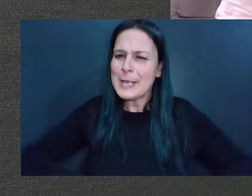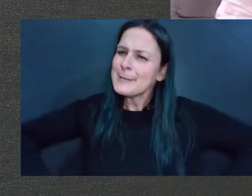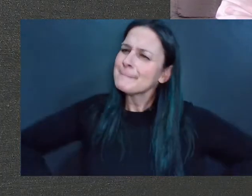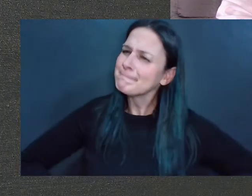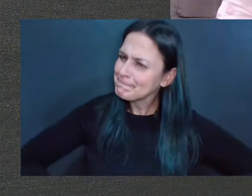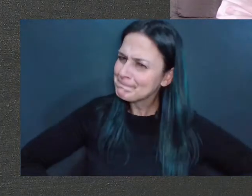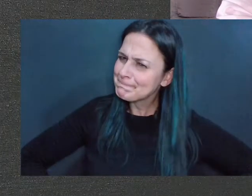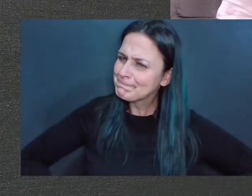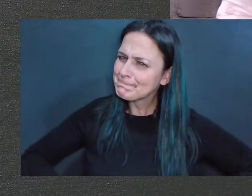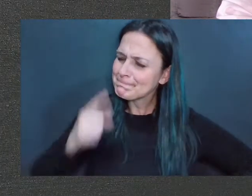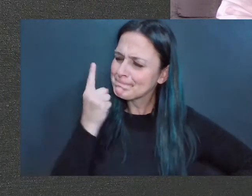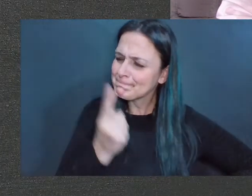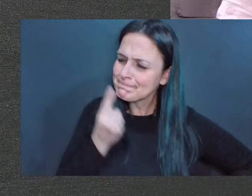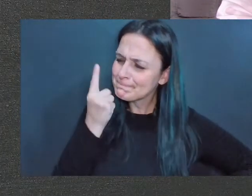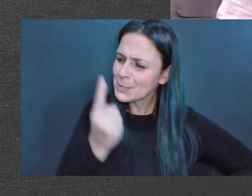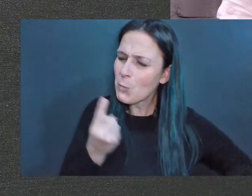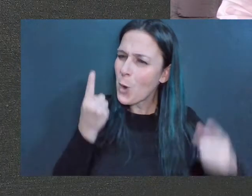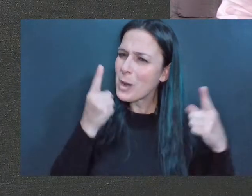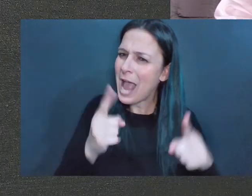I wonder what would happen if we took you to school?